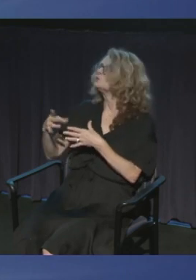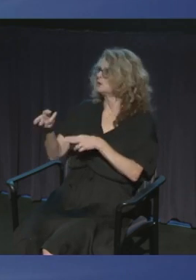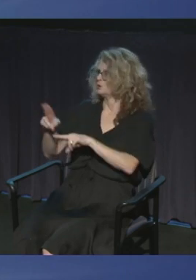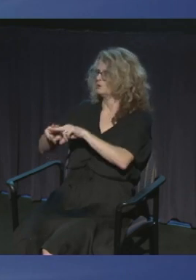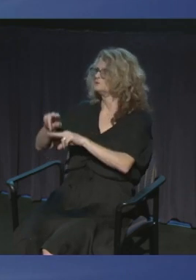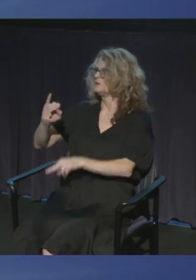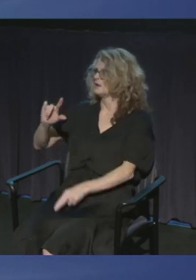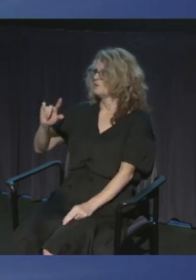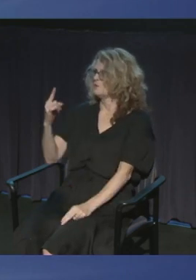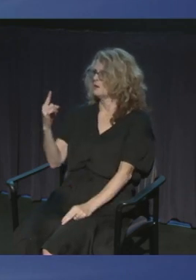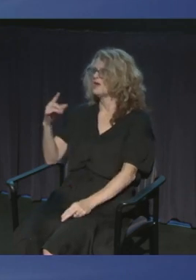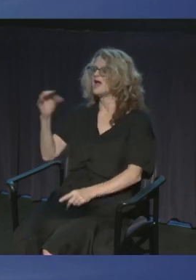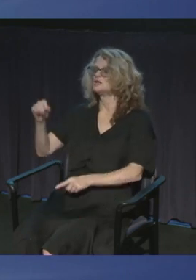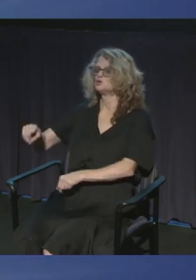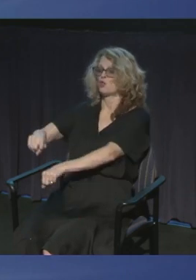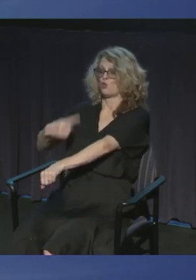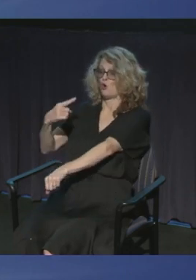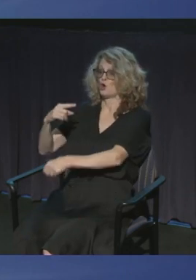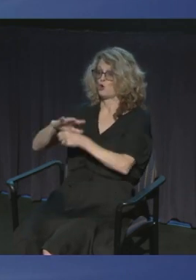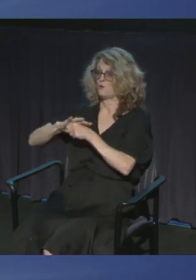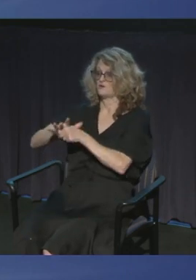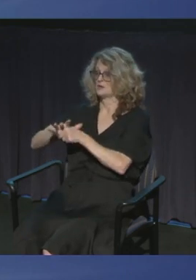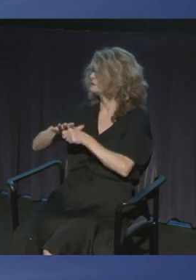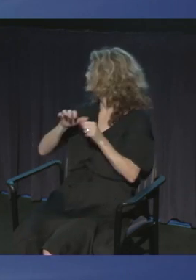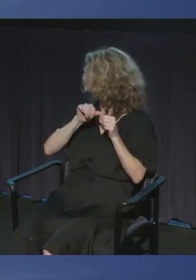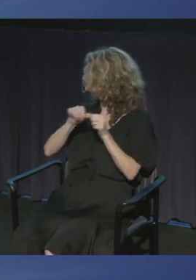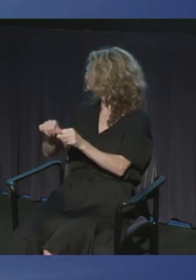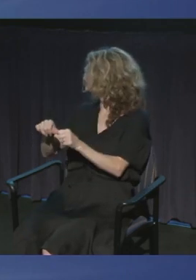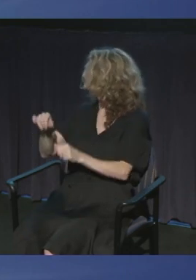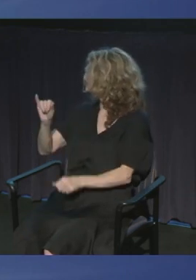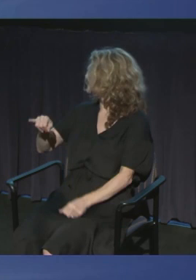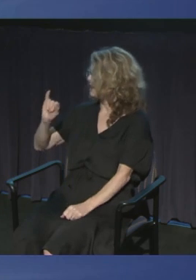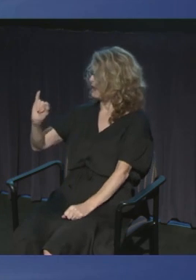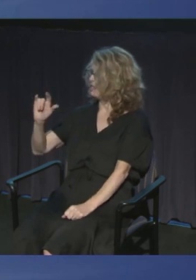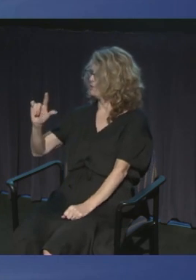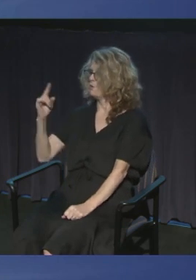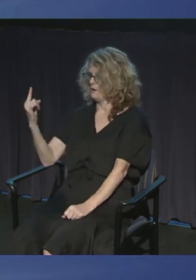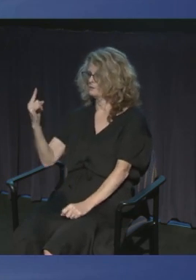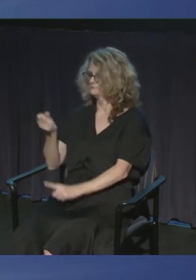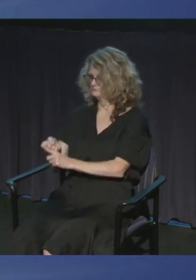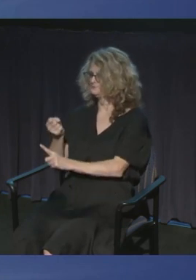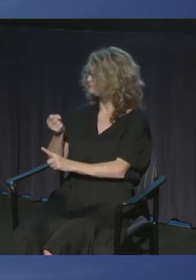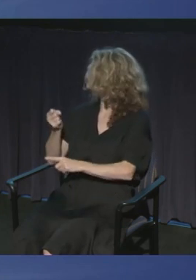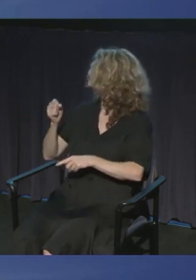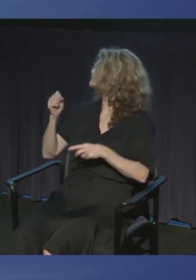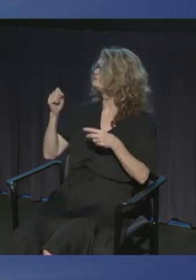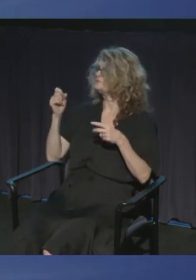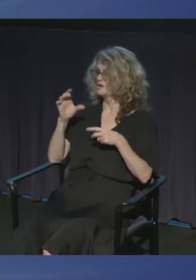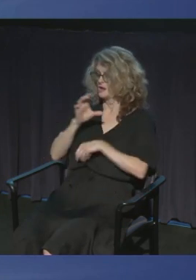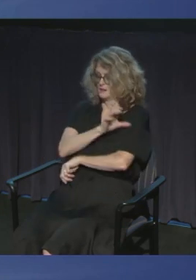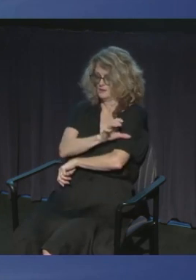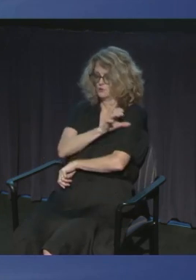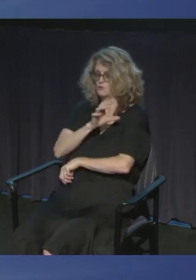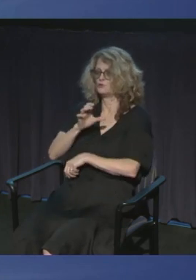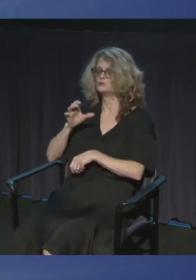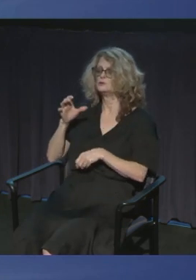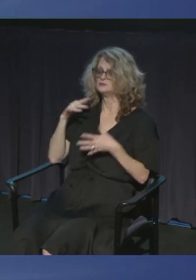IN LONG COVID THERE IS SEQUELAE OF IL-1.